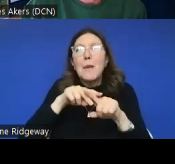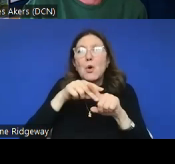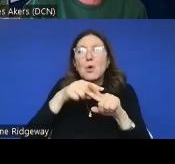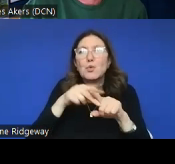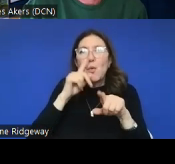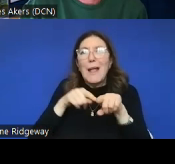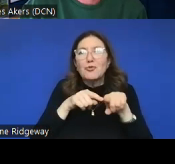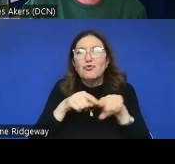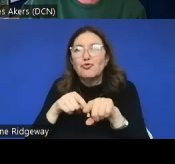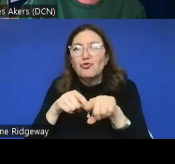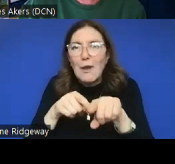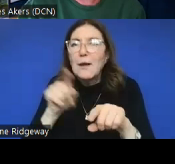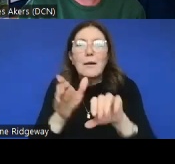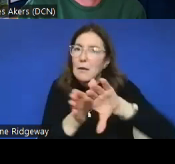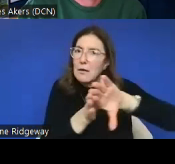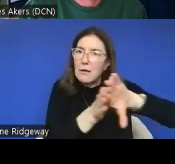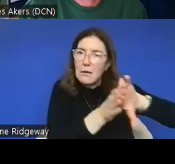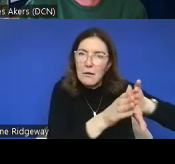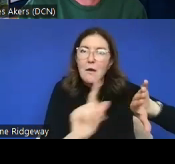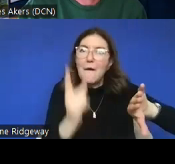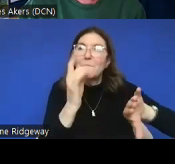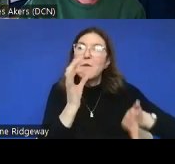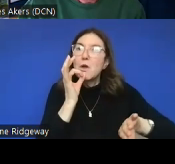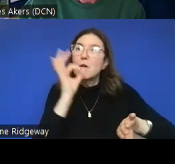you should ask for consent before doing so.